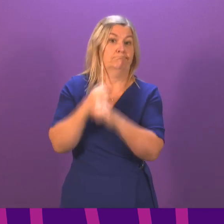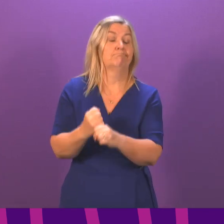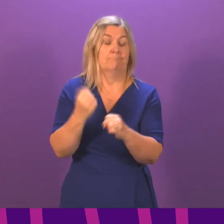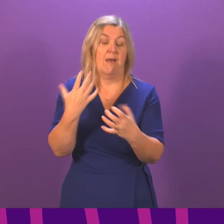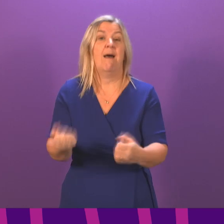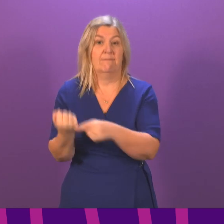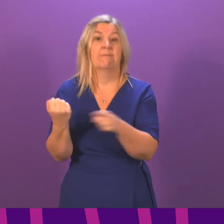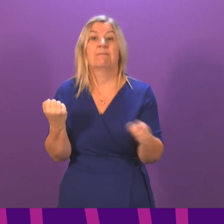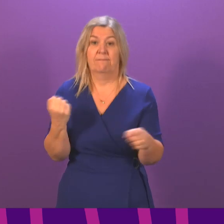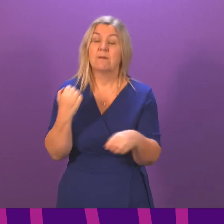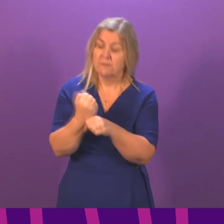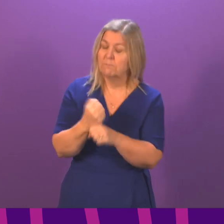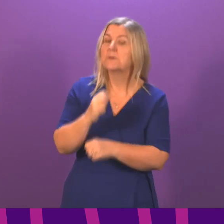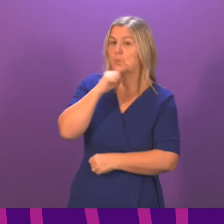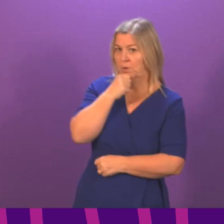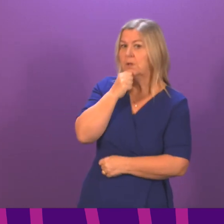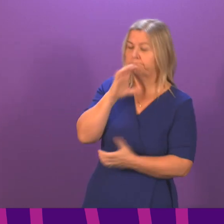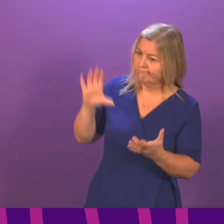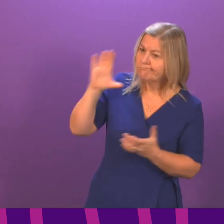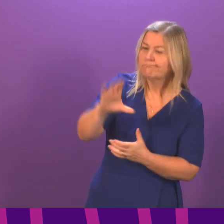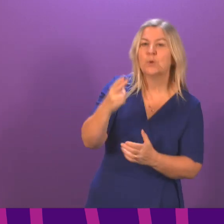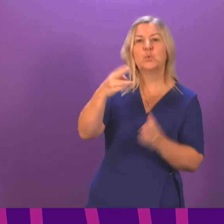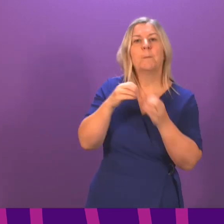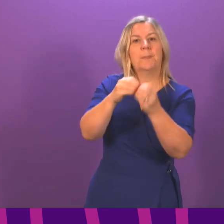will capitalise the bank with an initial £2 billion over 10 years.